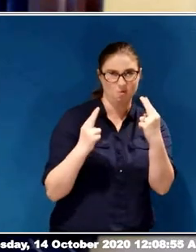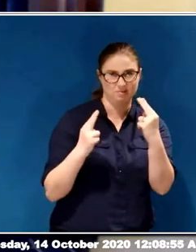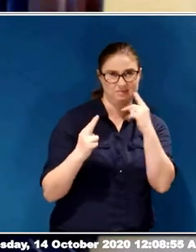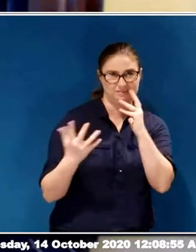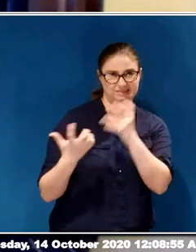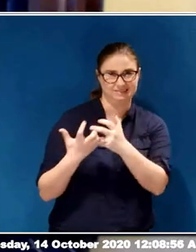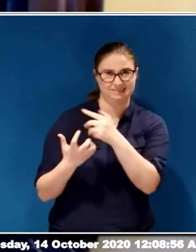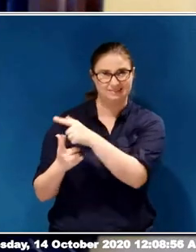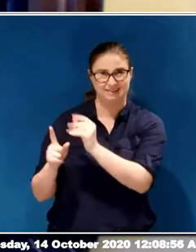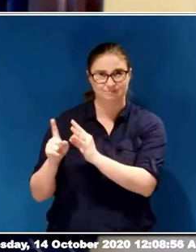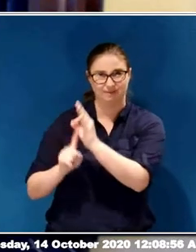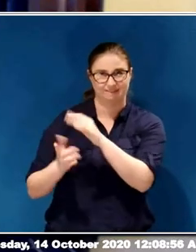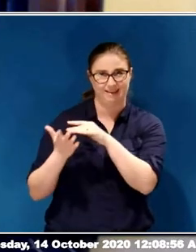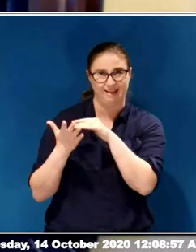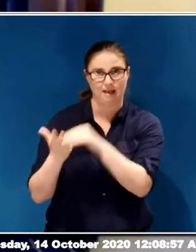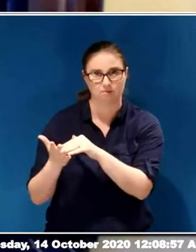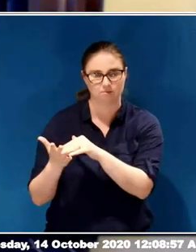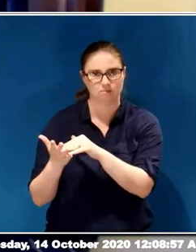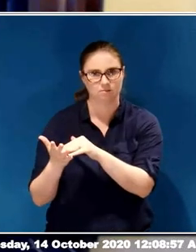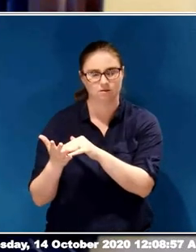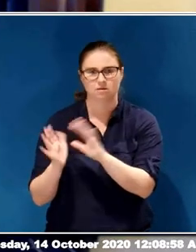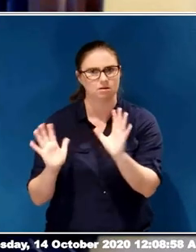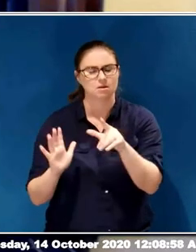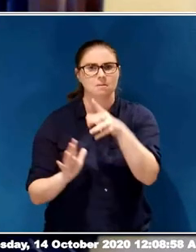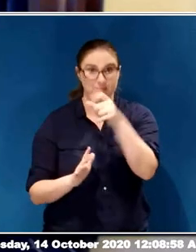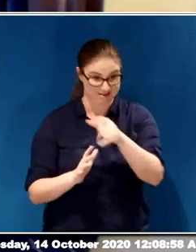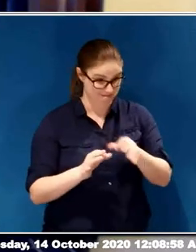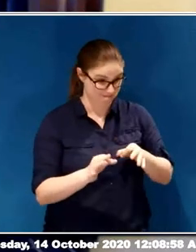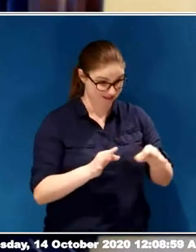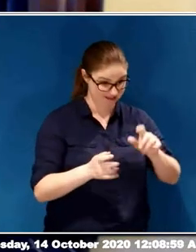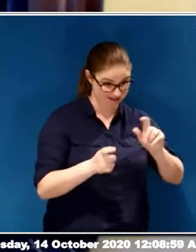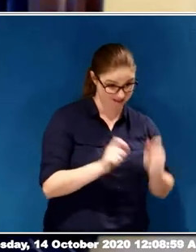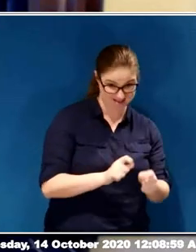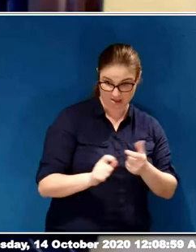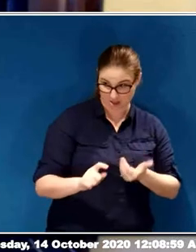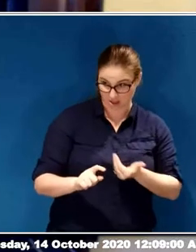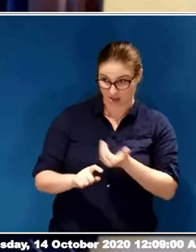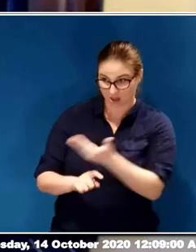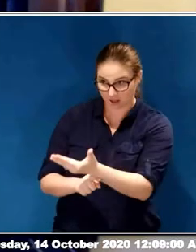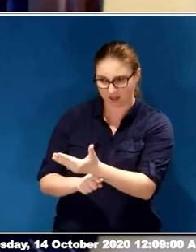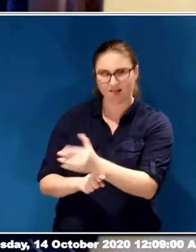whether in fact those benefits are flowing so that plans can be altered and